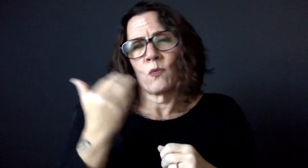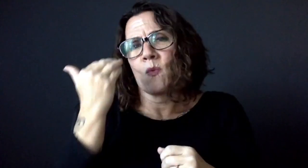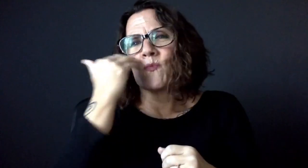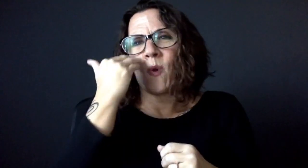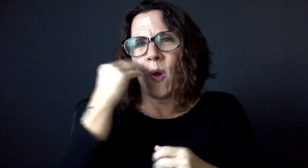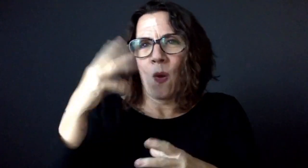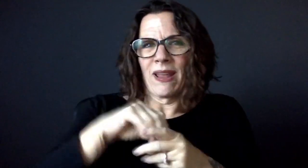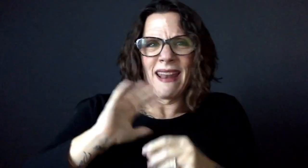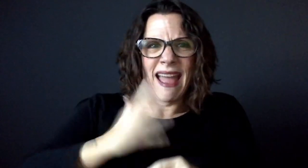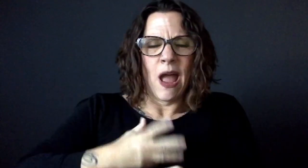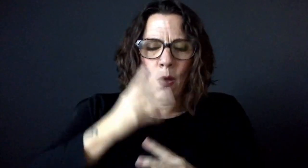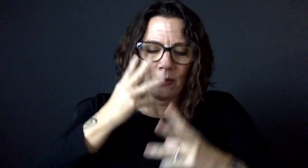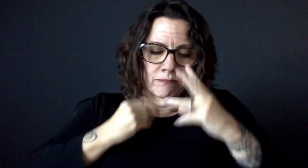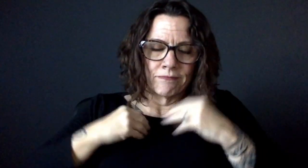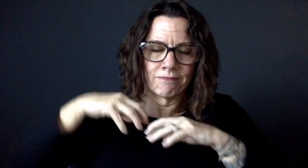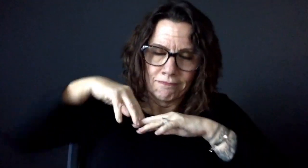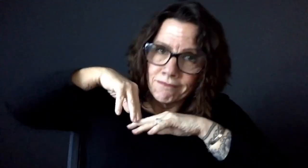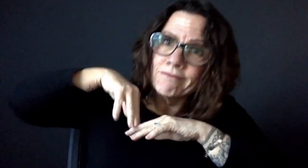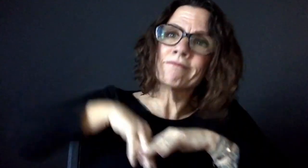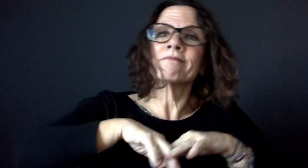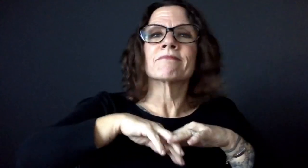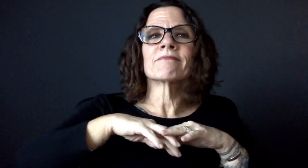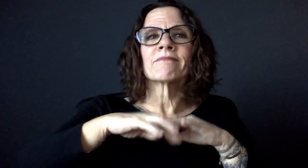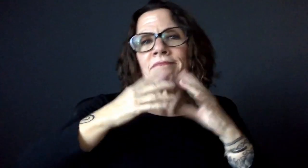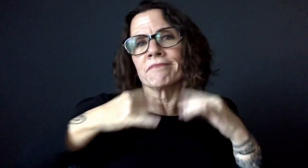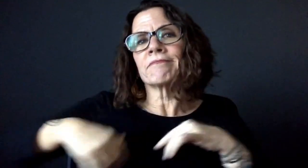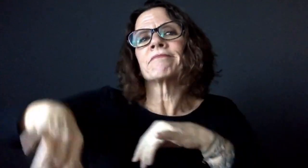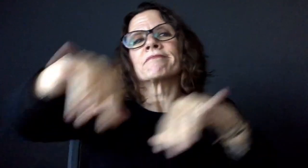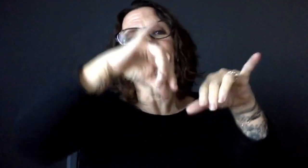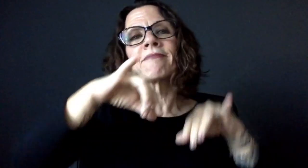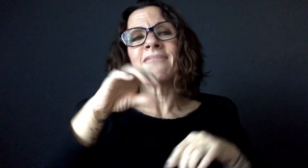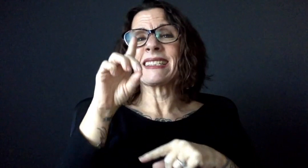as we know through our bones that there have simultaneously